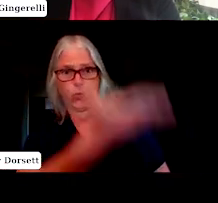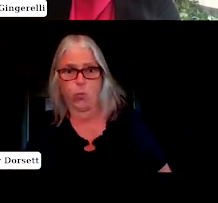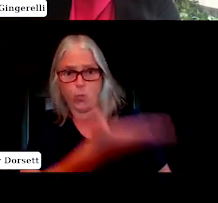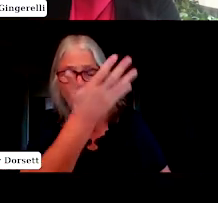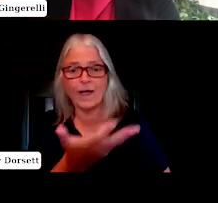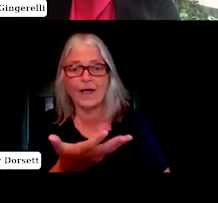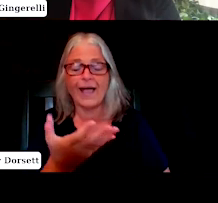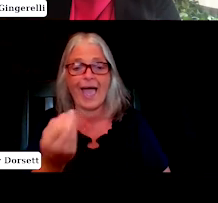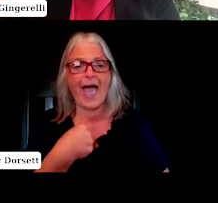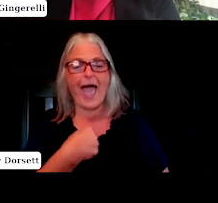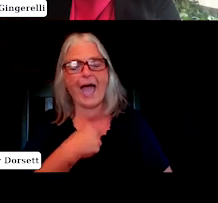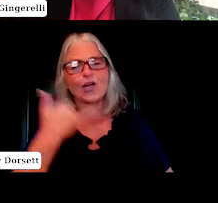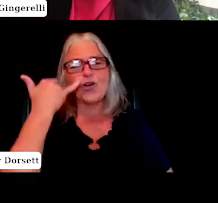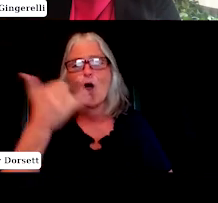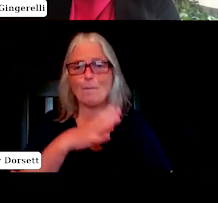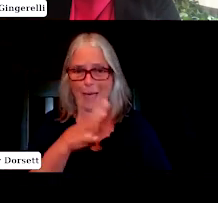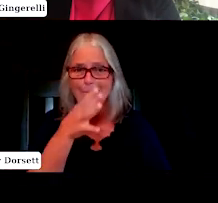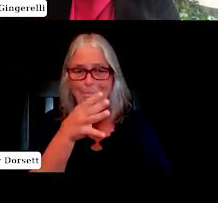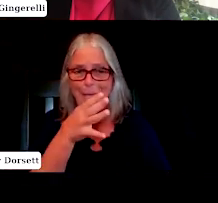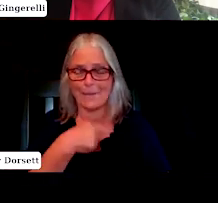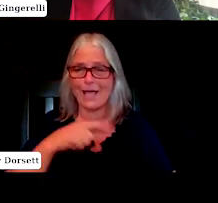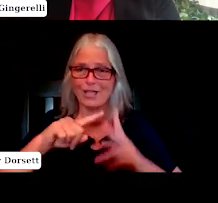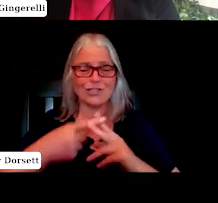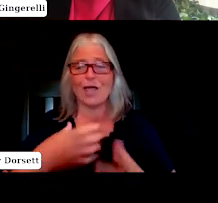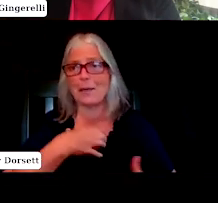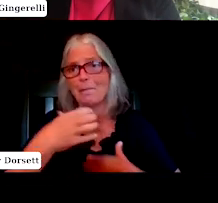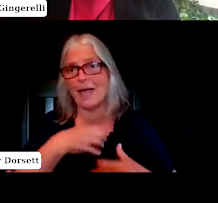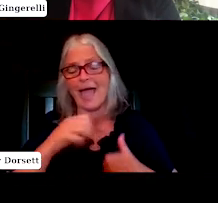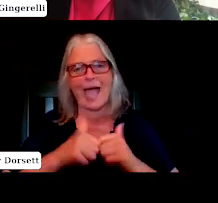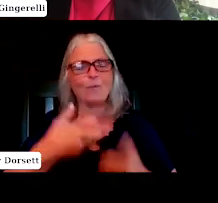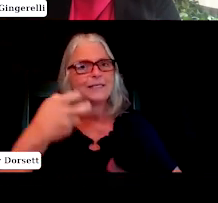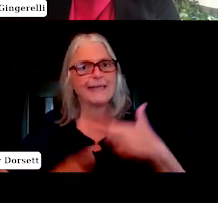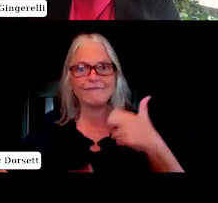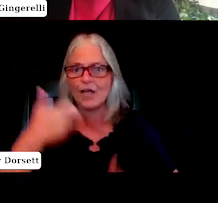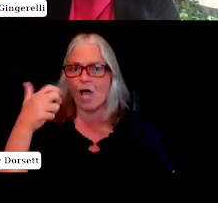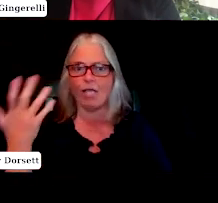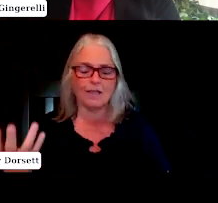I called my mom, and I started to complain about how difficult this. And.